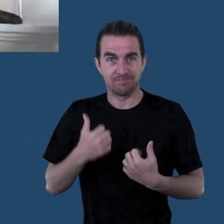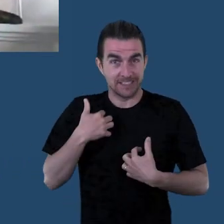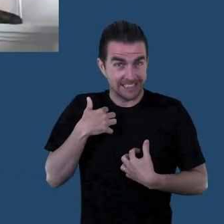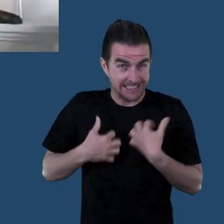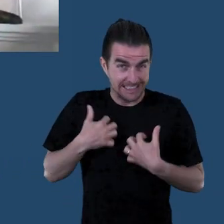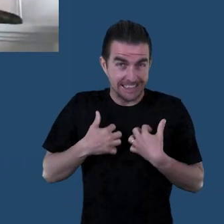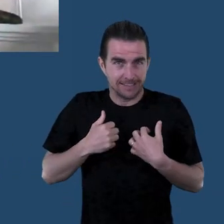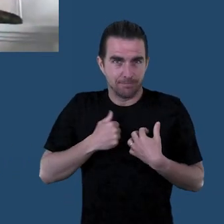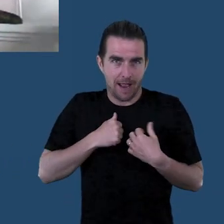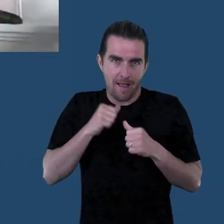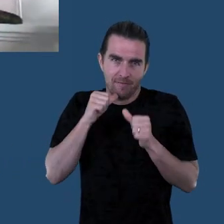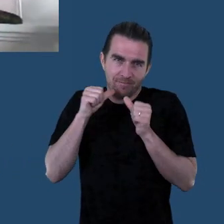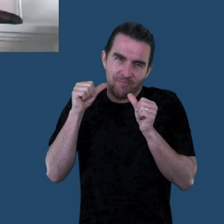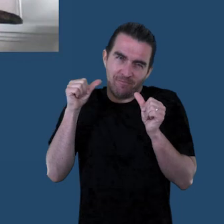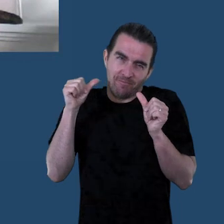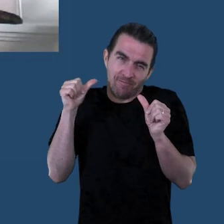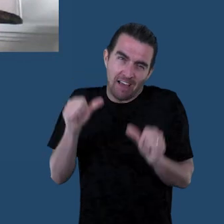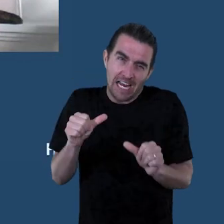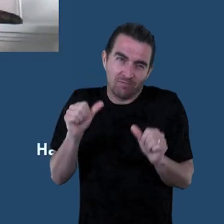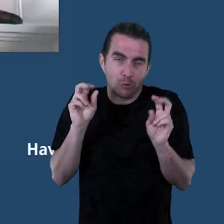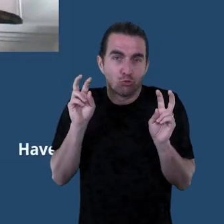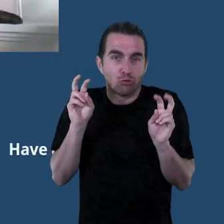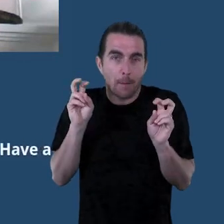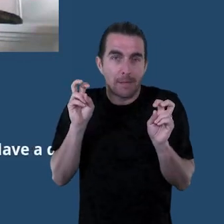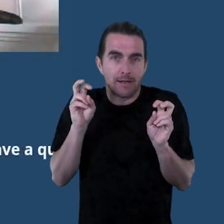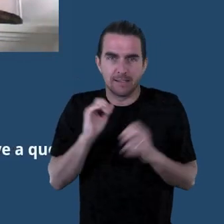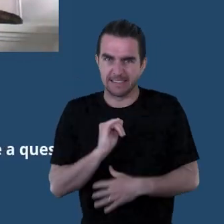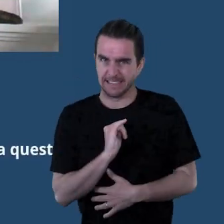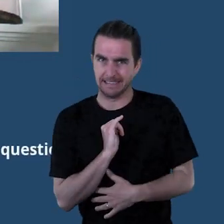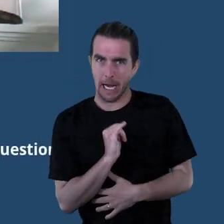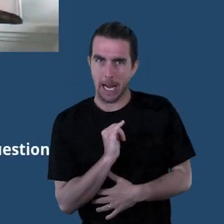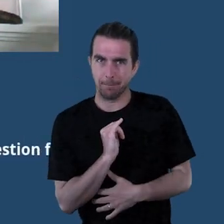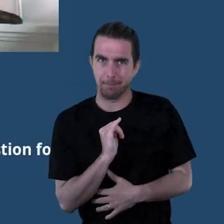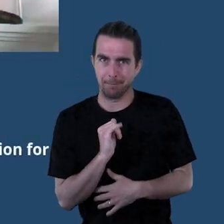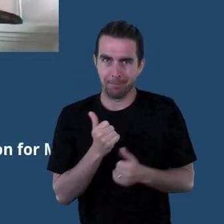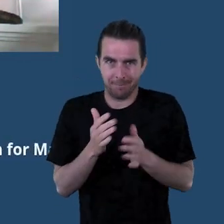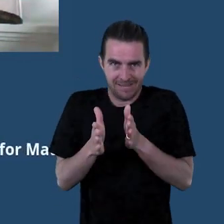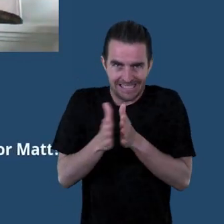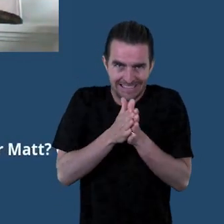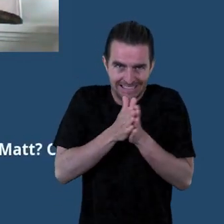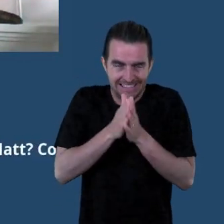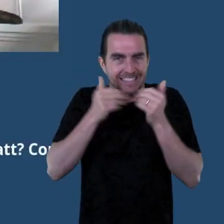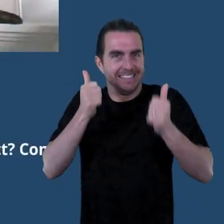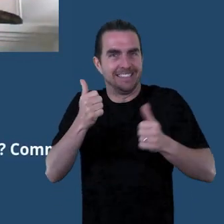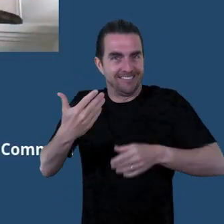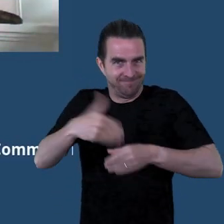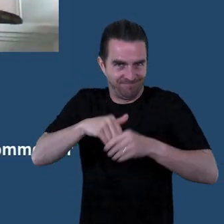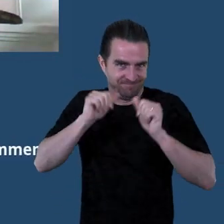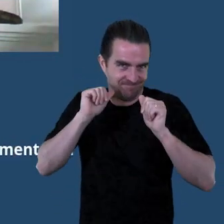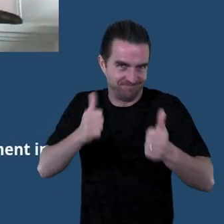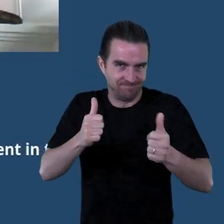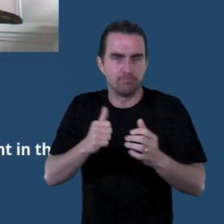All excited to talk about my favorite topic. Me too, me too! It's great to see you, it's great to have you.